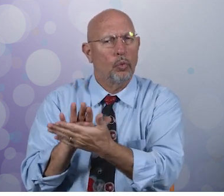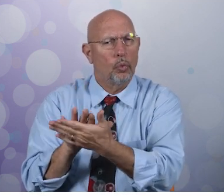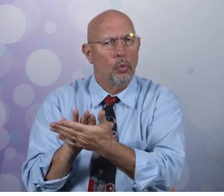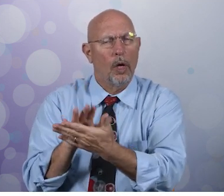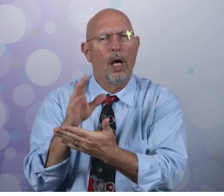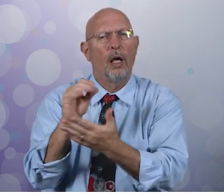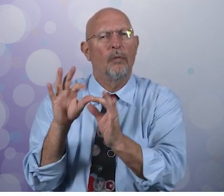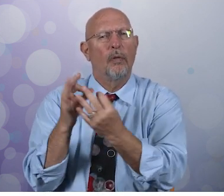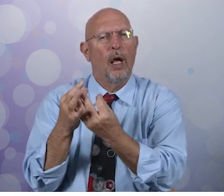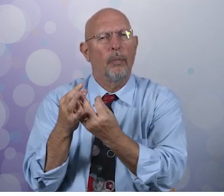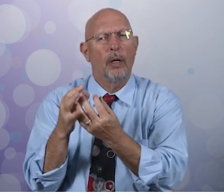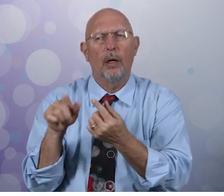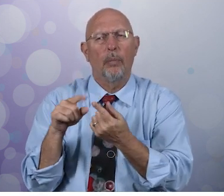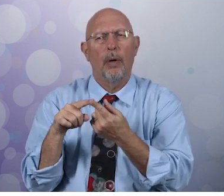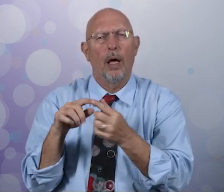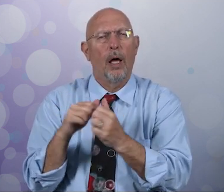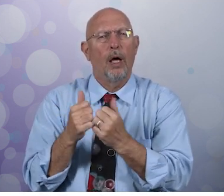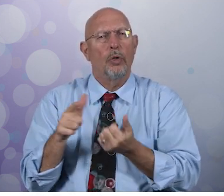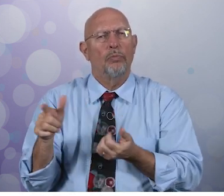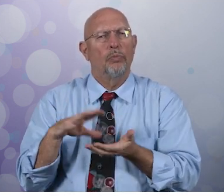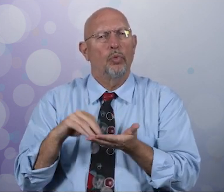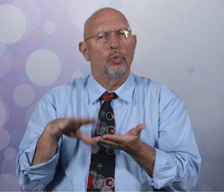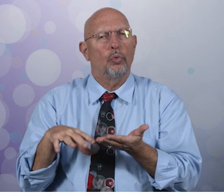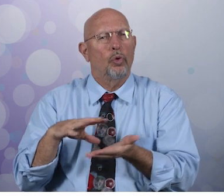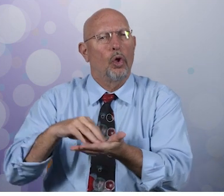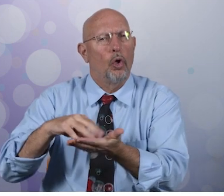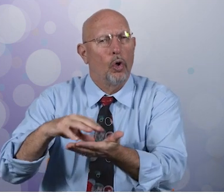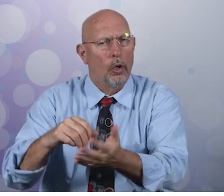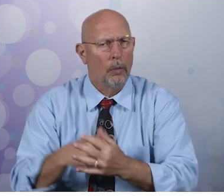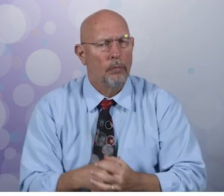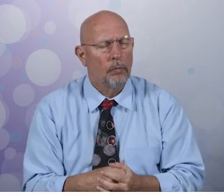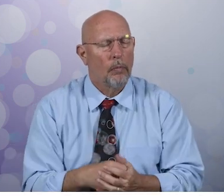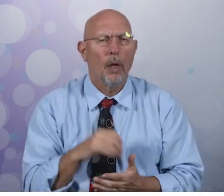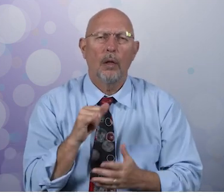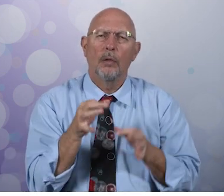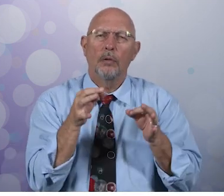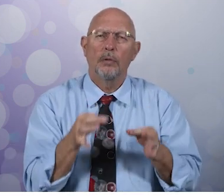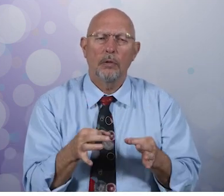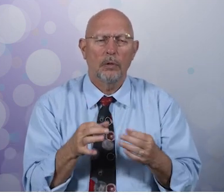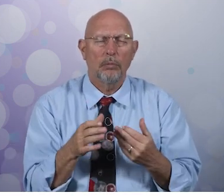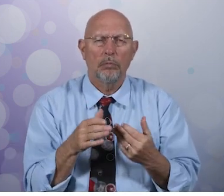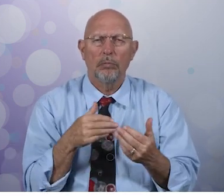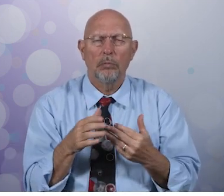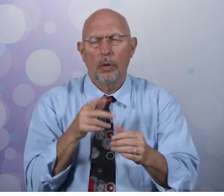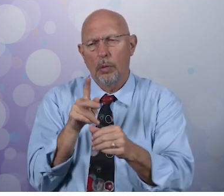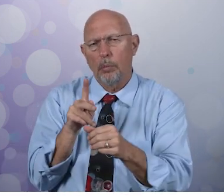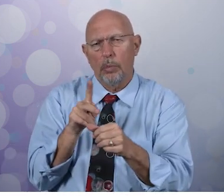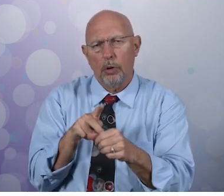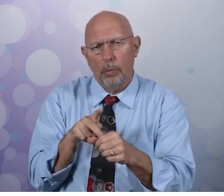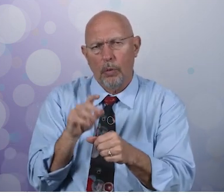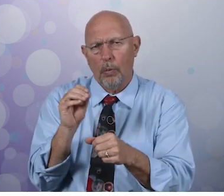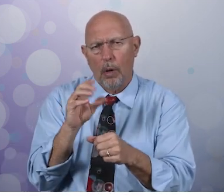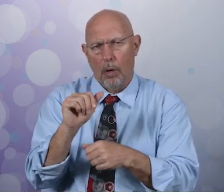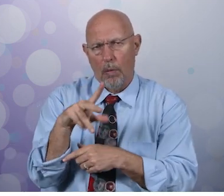about how students are learning. The decision about participating in Ohio's alternate assessment